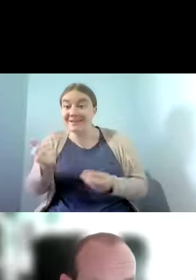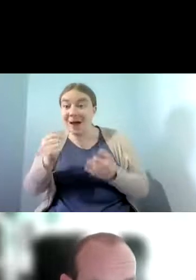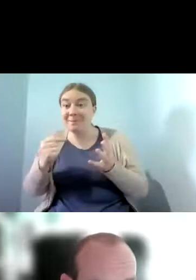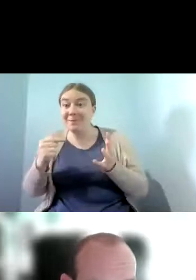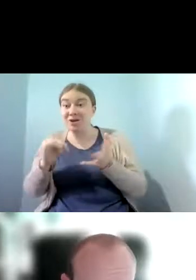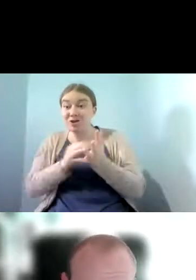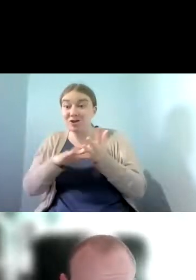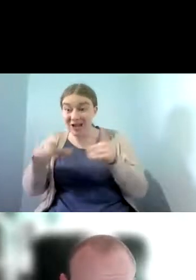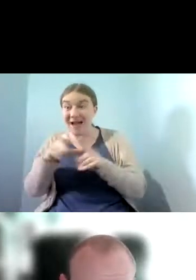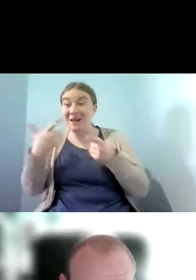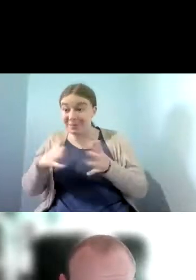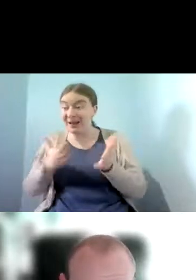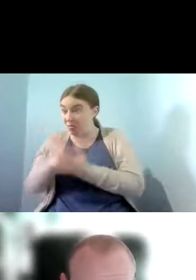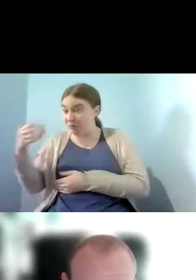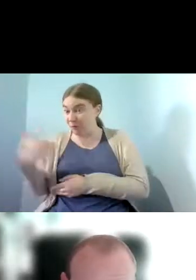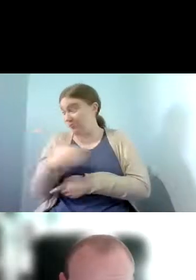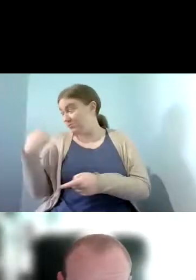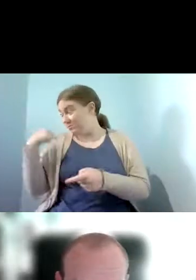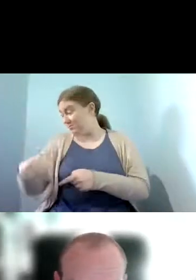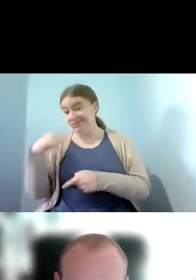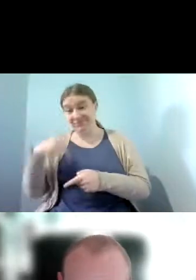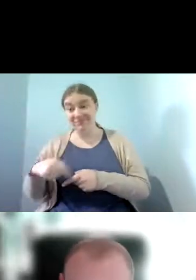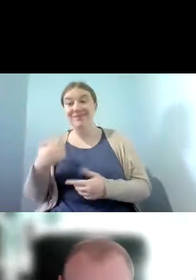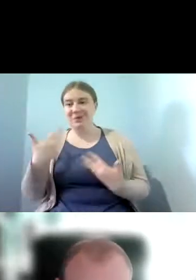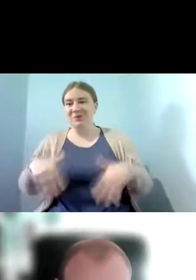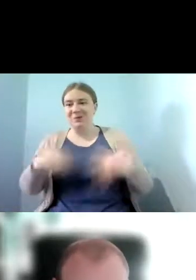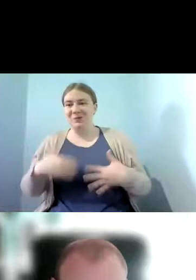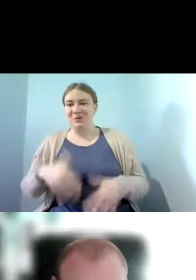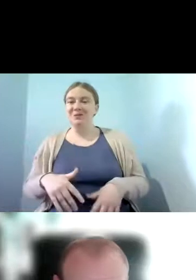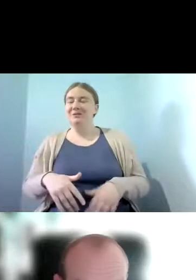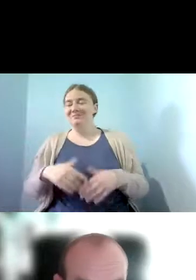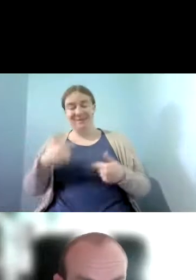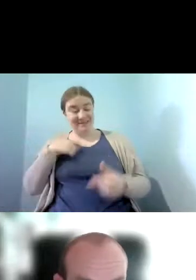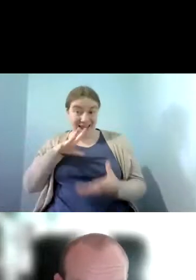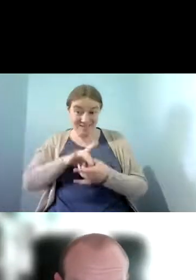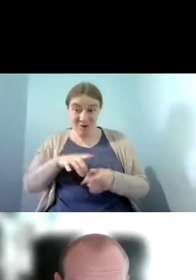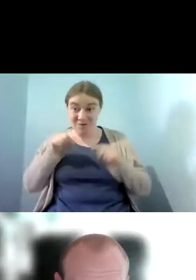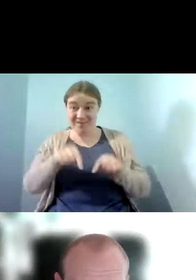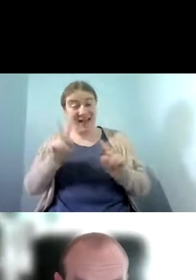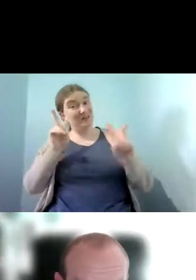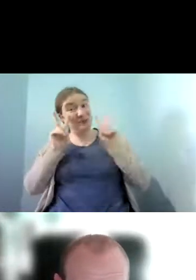the last couple of weeks so it's been it's been amazing to be involved and seeing seeing it work